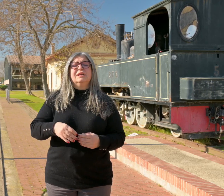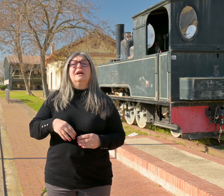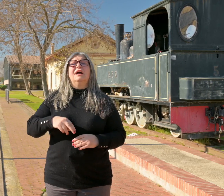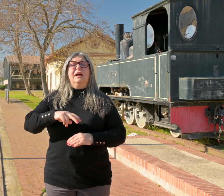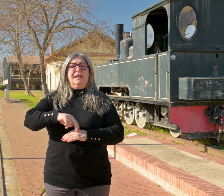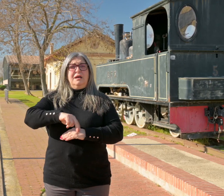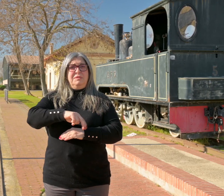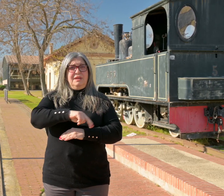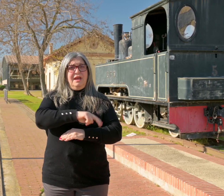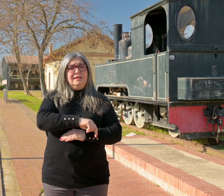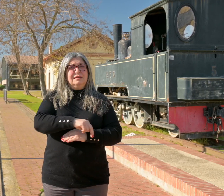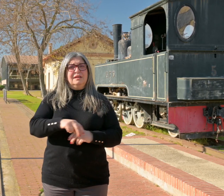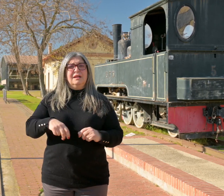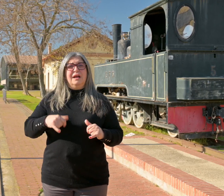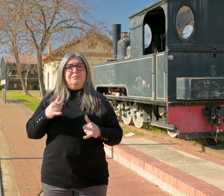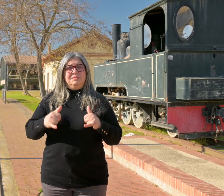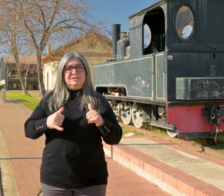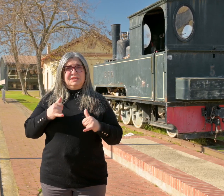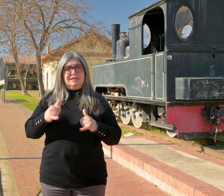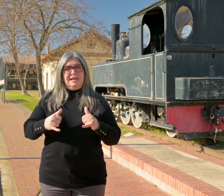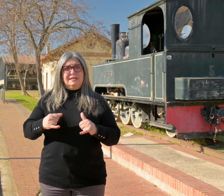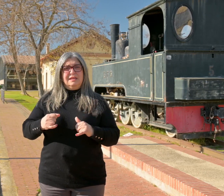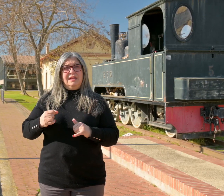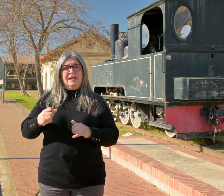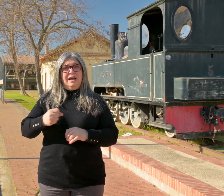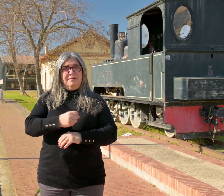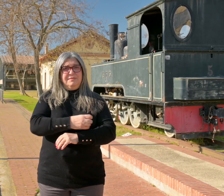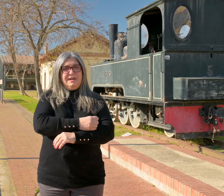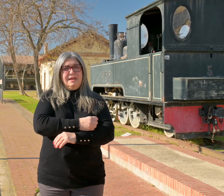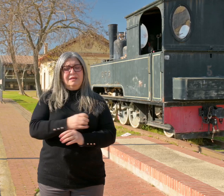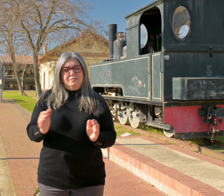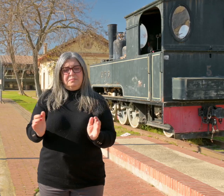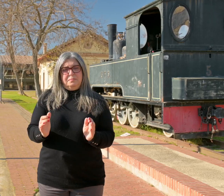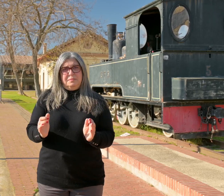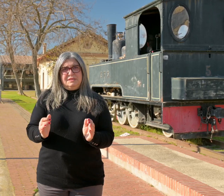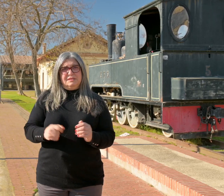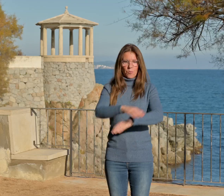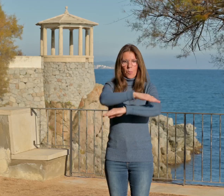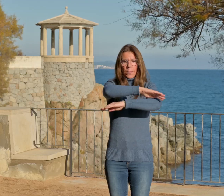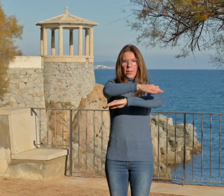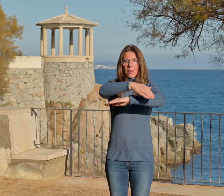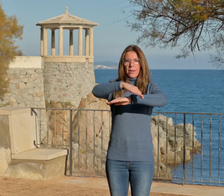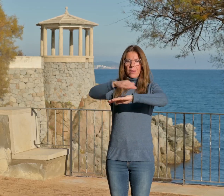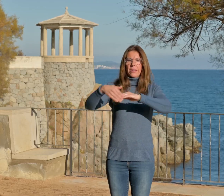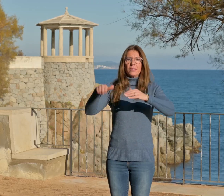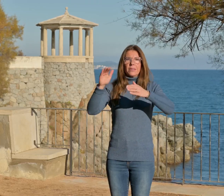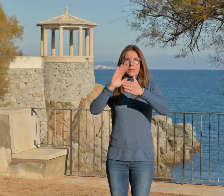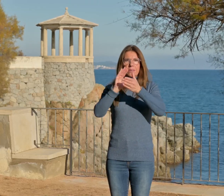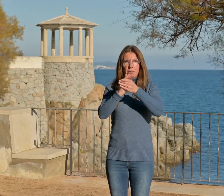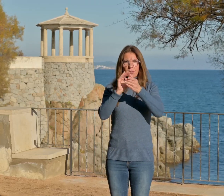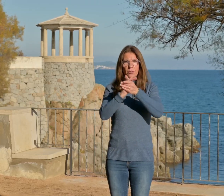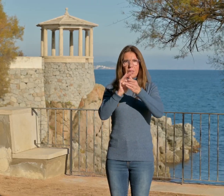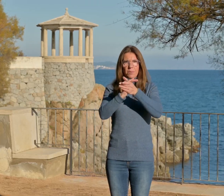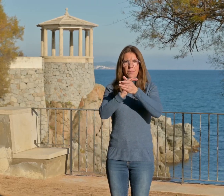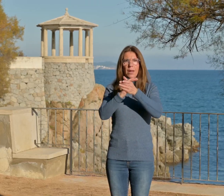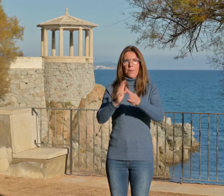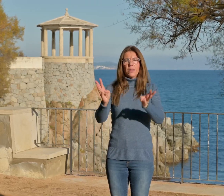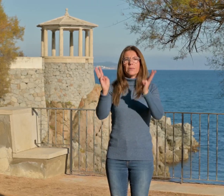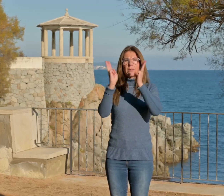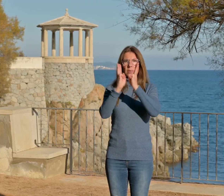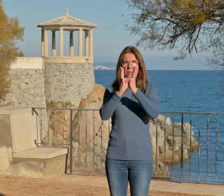On foot, by bicycle and even by mini-train! Discover the S'Agaró coastal path